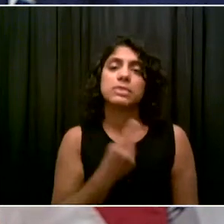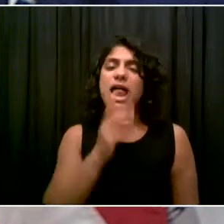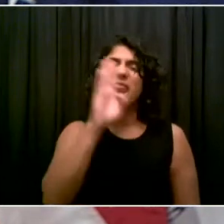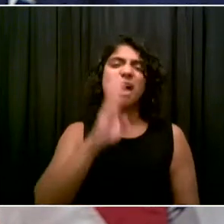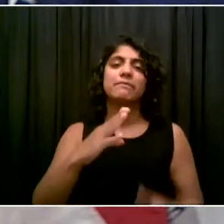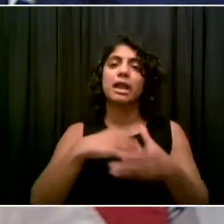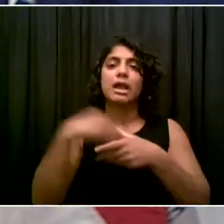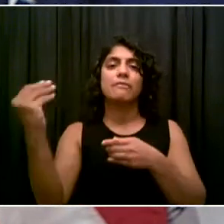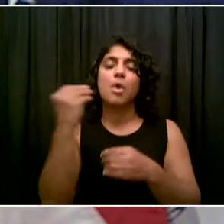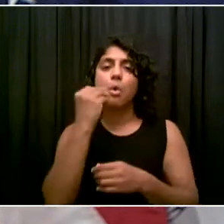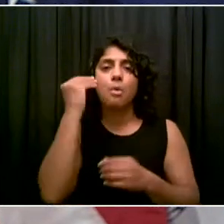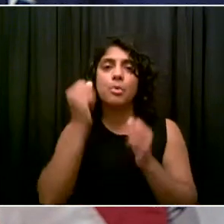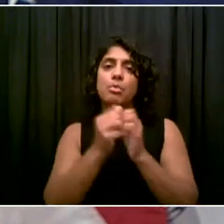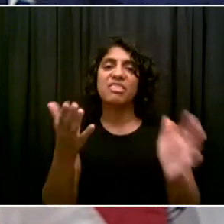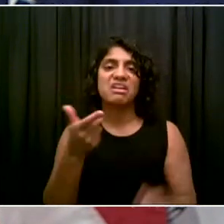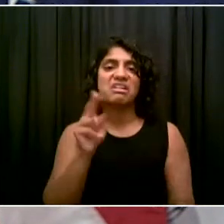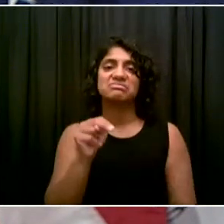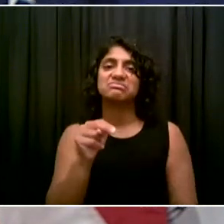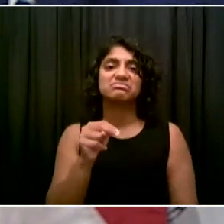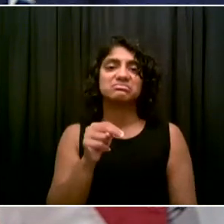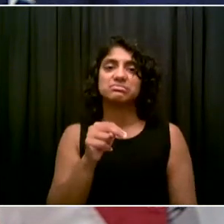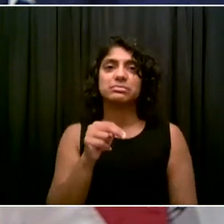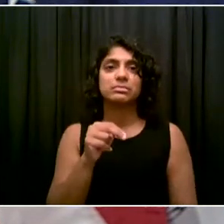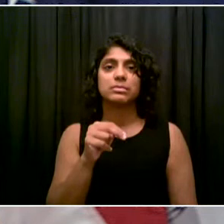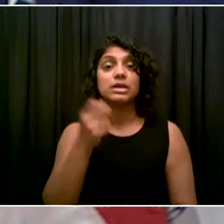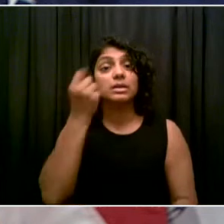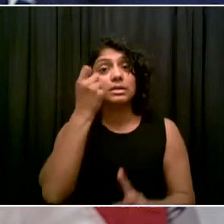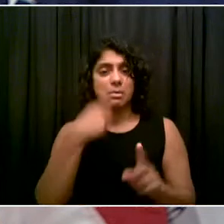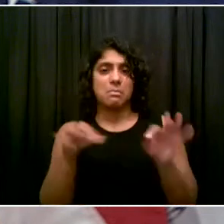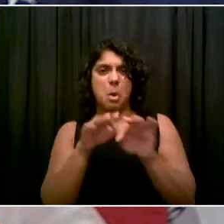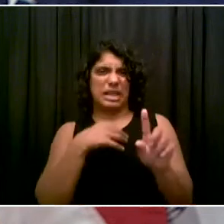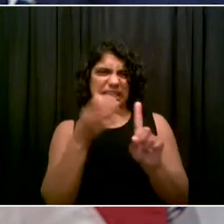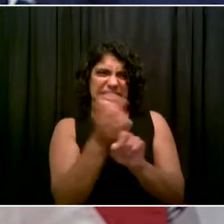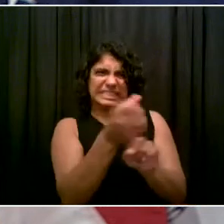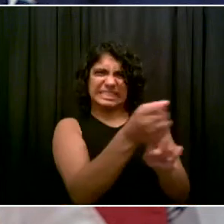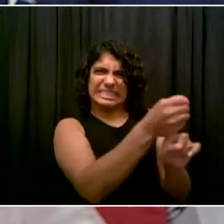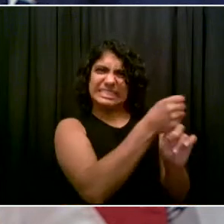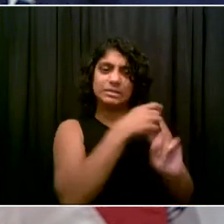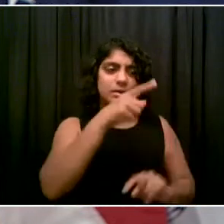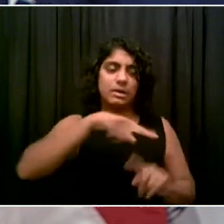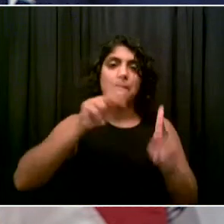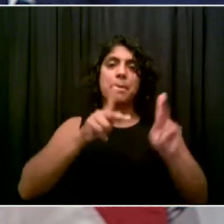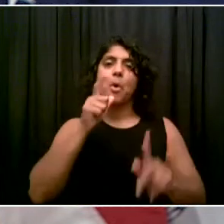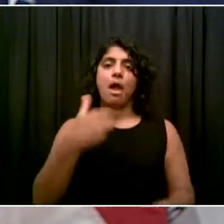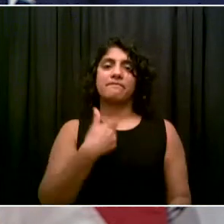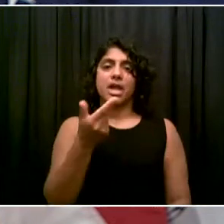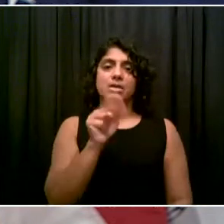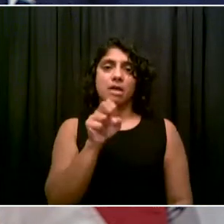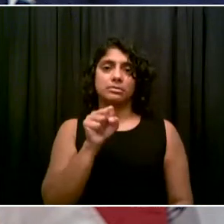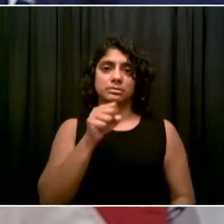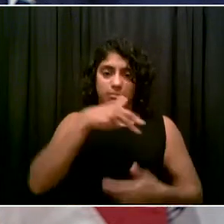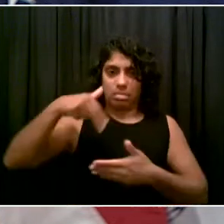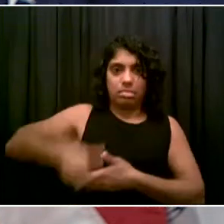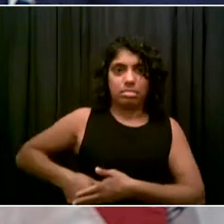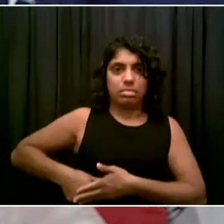WHETH ERIS T'IN A CAR OR STASH NEARBY. I'M NOT SAYING